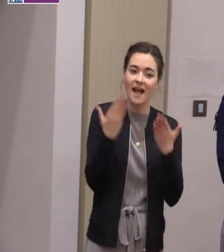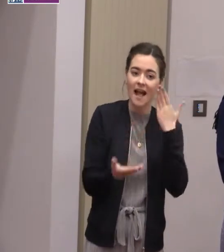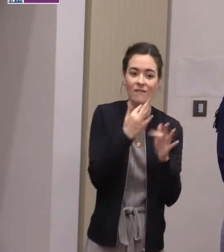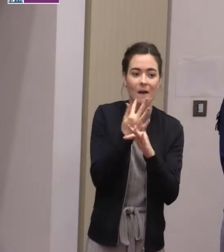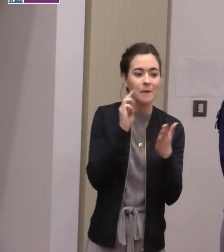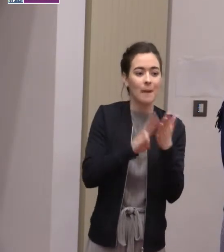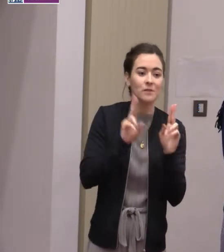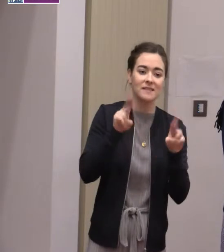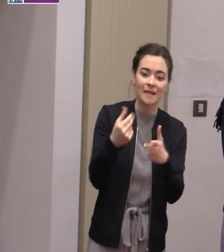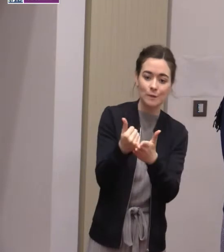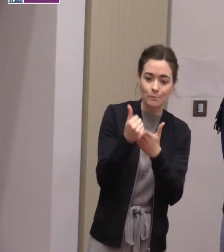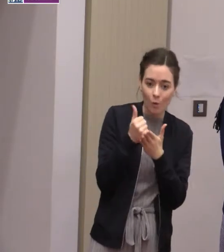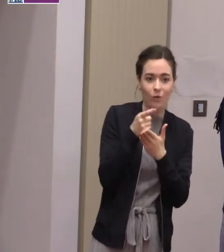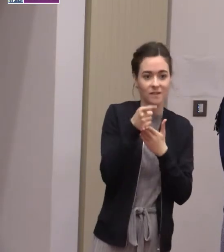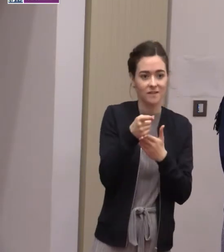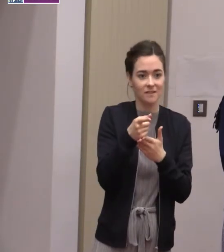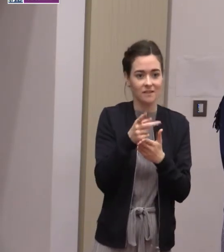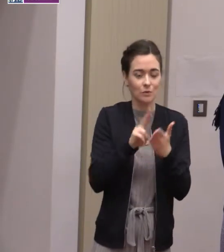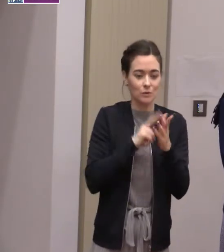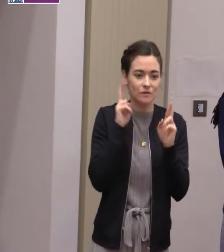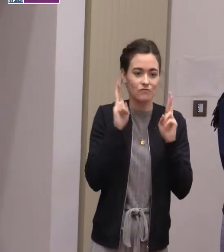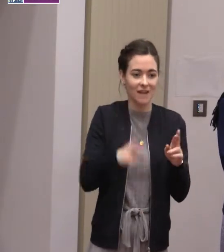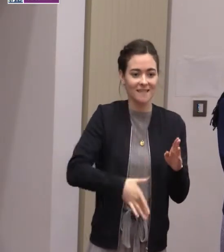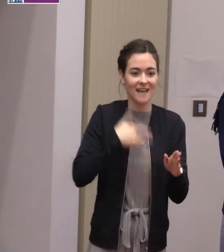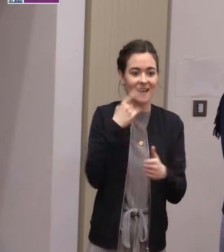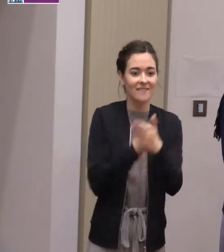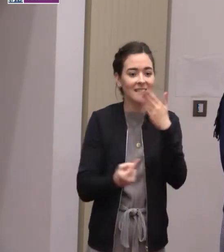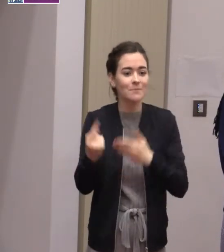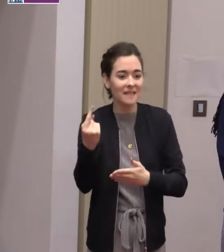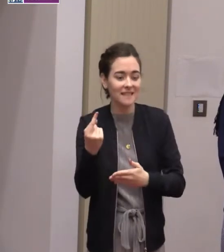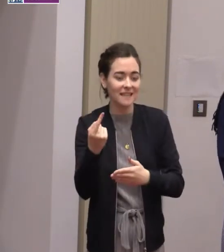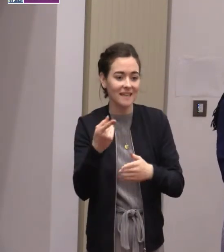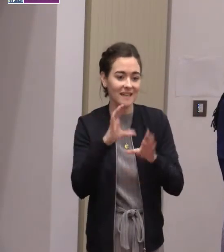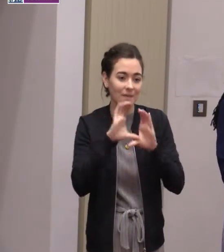support will be exercise the right to live independently in the community, the report